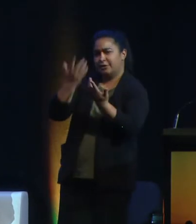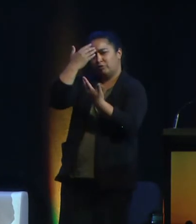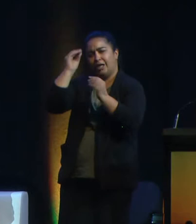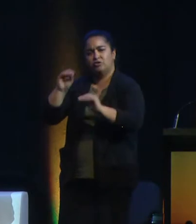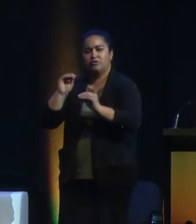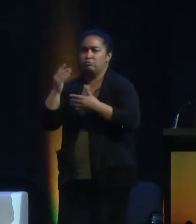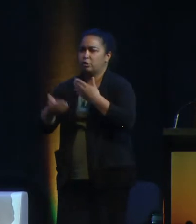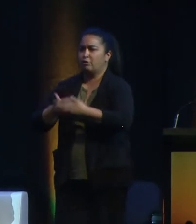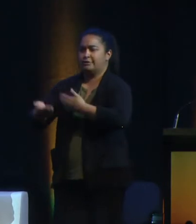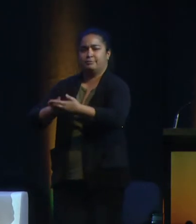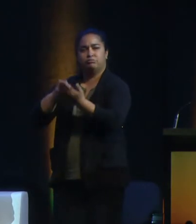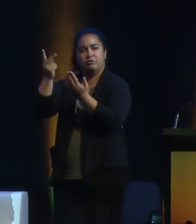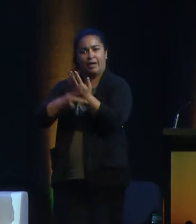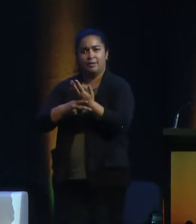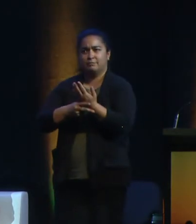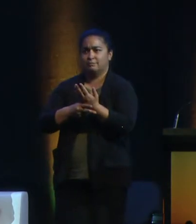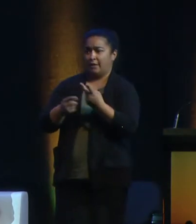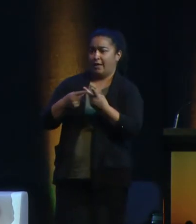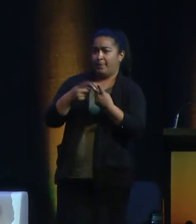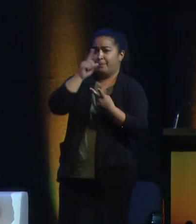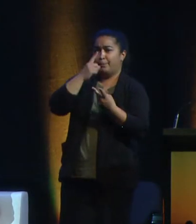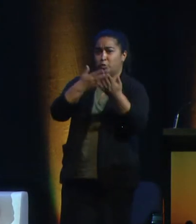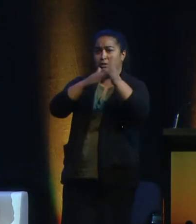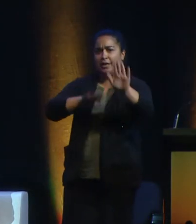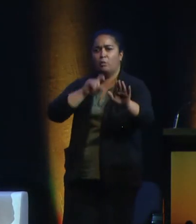country will benefit from and that will help us advance our plans for this transition.